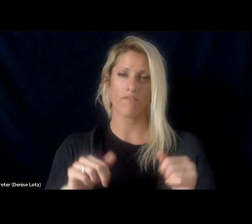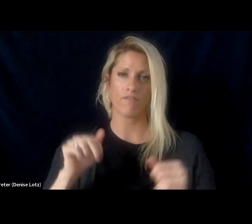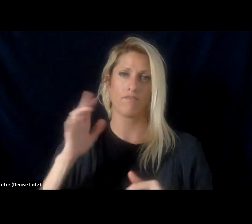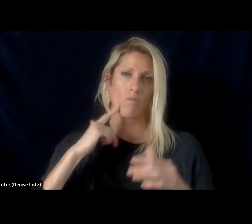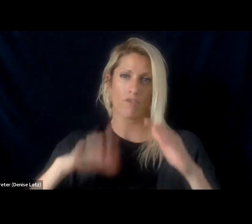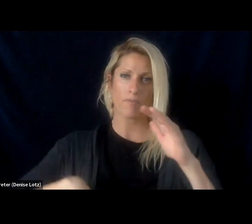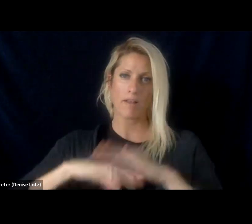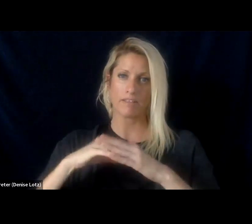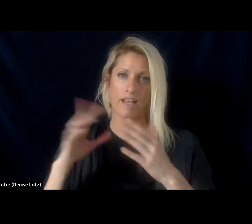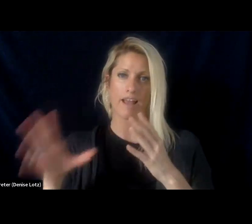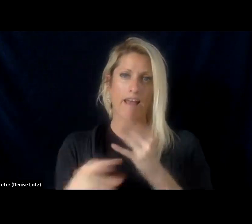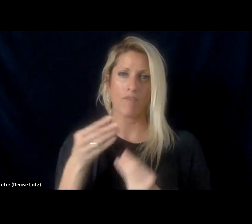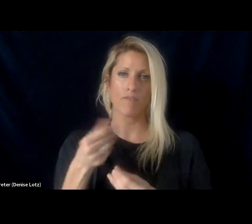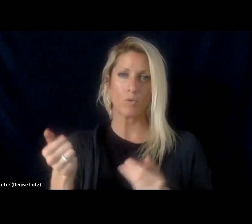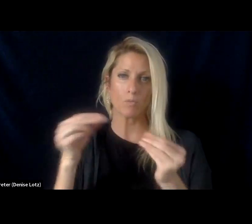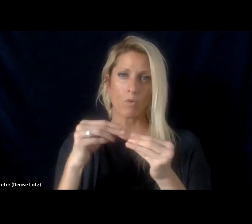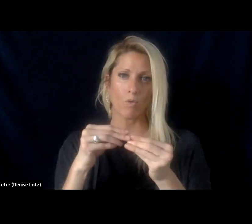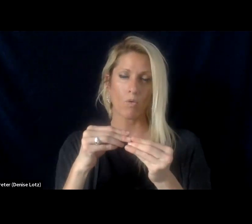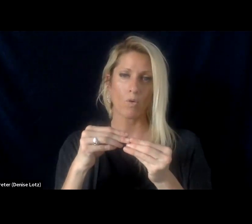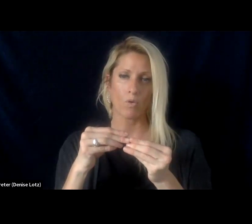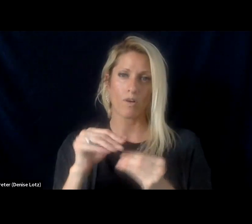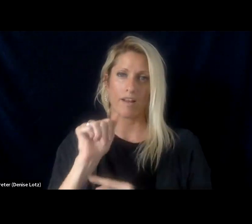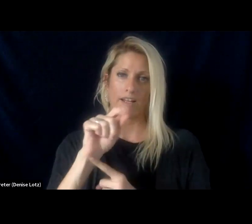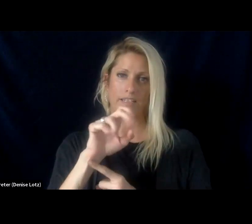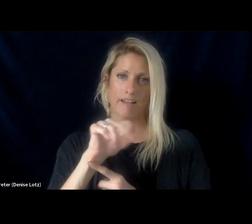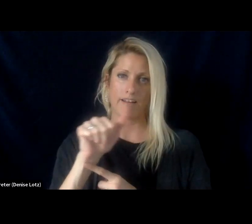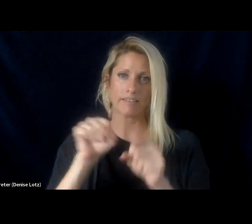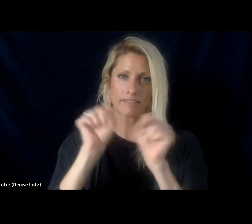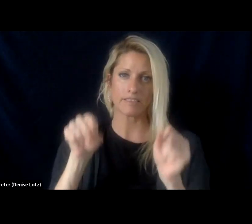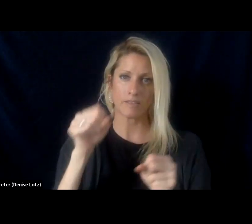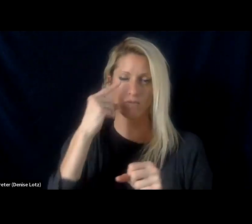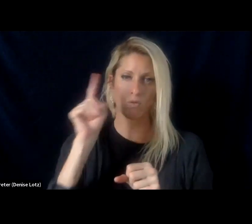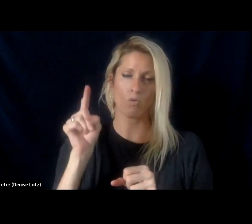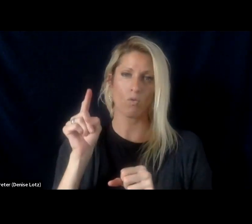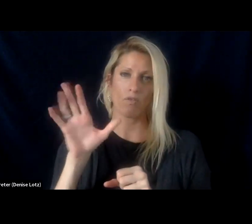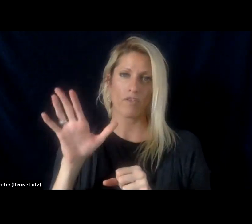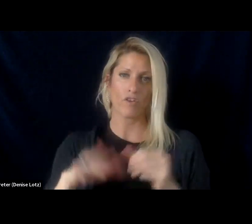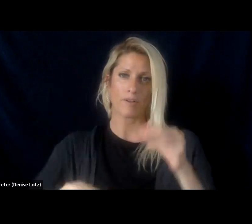to add 3 more antenna systems across to the increased capacity, and it continues to be